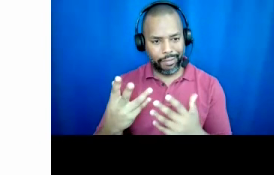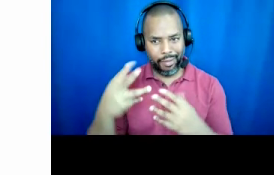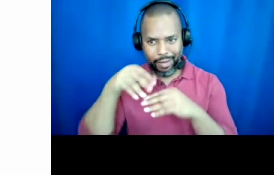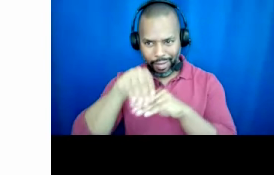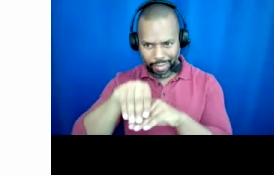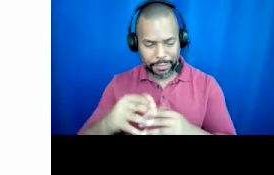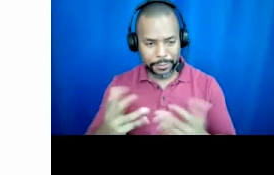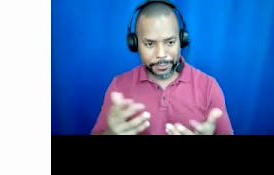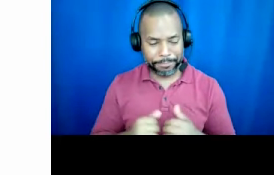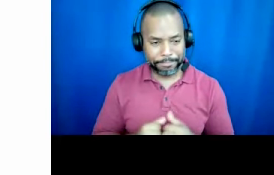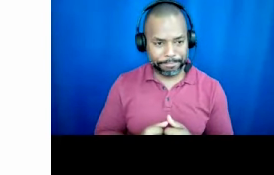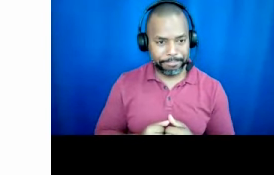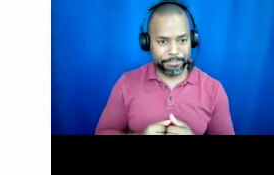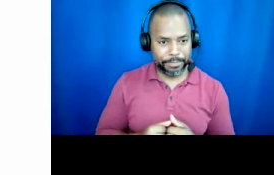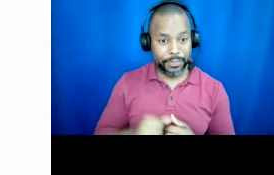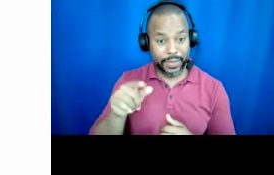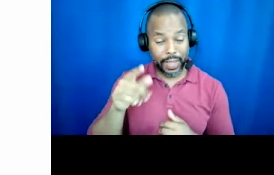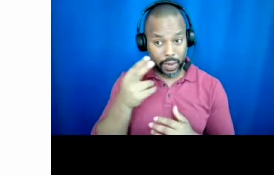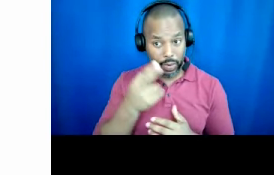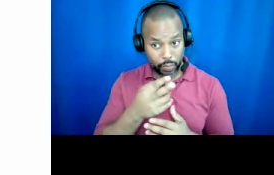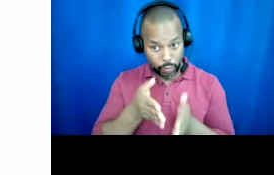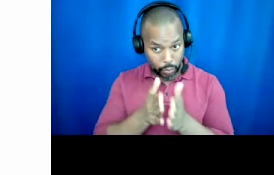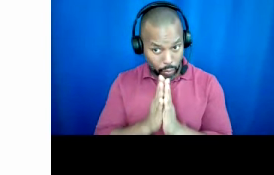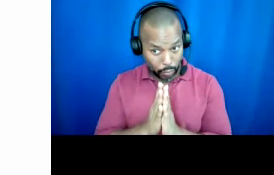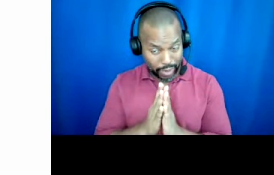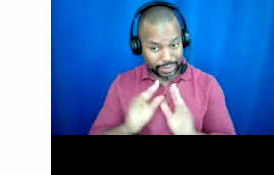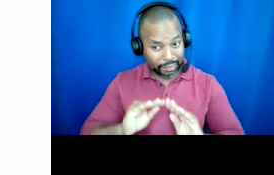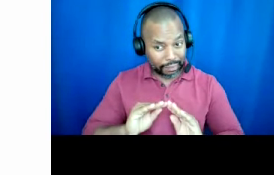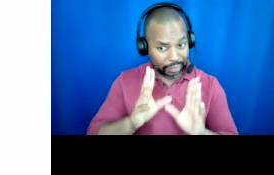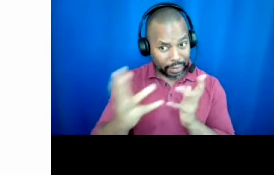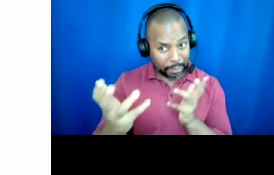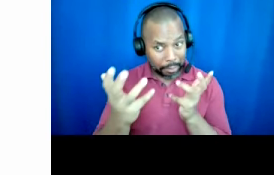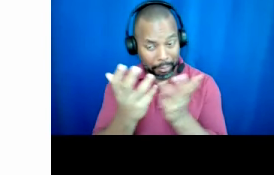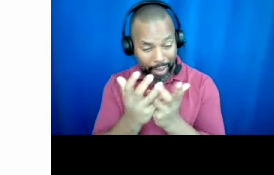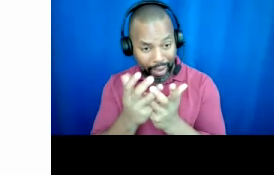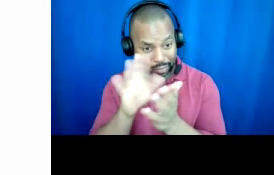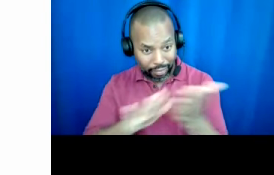Does the request clearly align with the college mission, vision, college